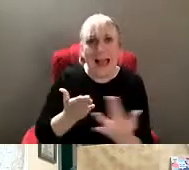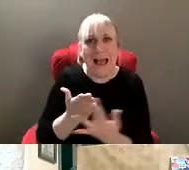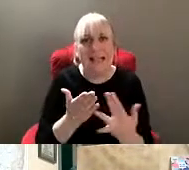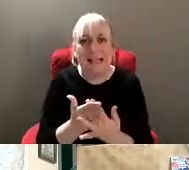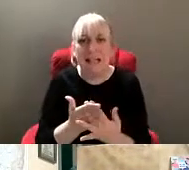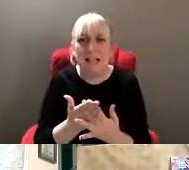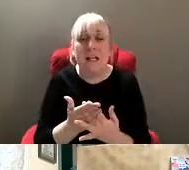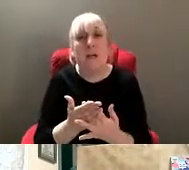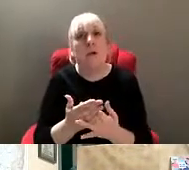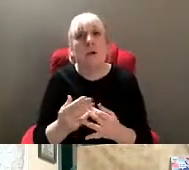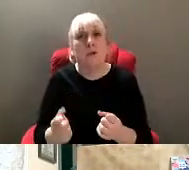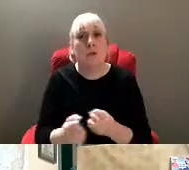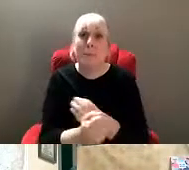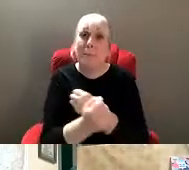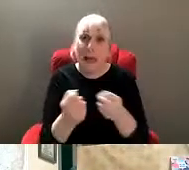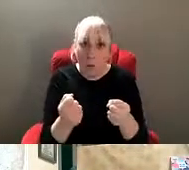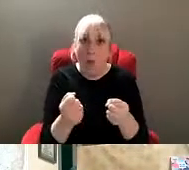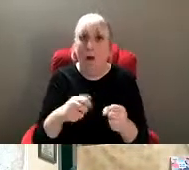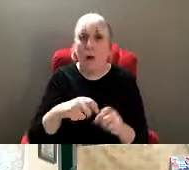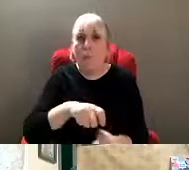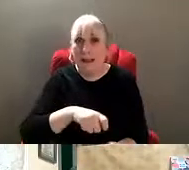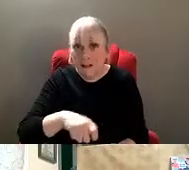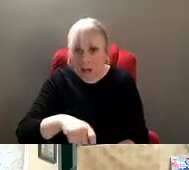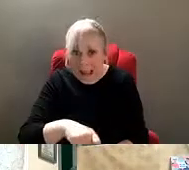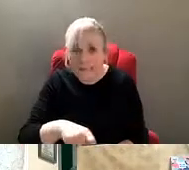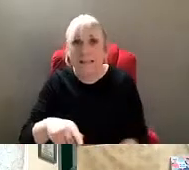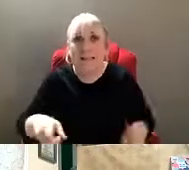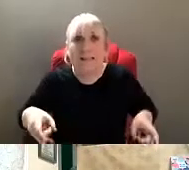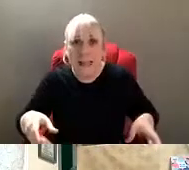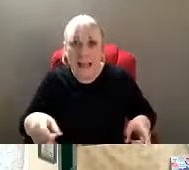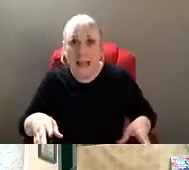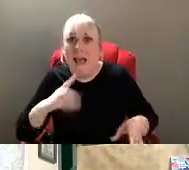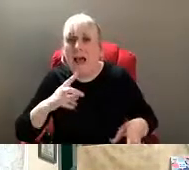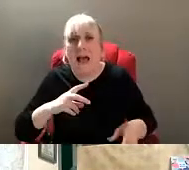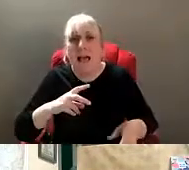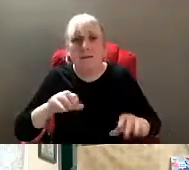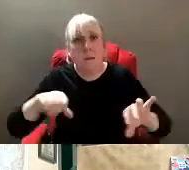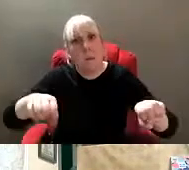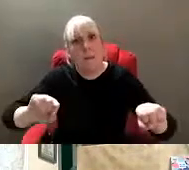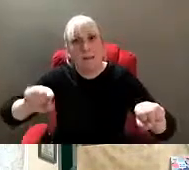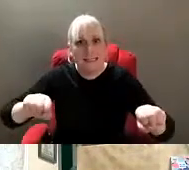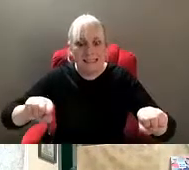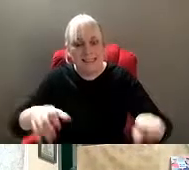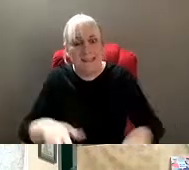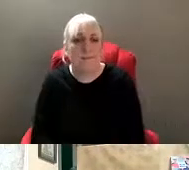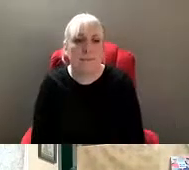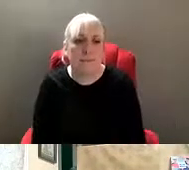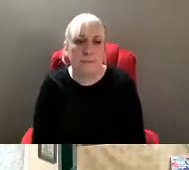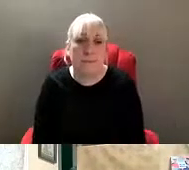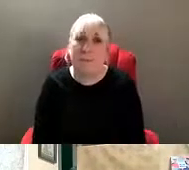and mobility scooters and for assets for tanks like solar panels to help the cost of charging